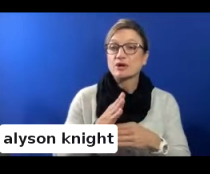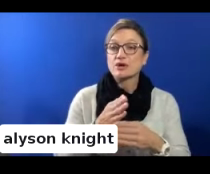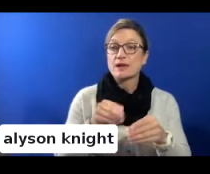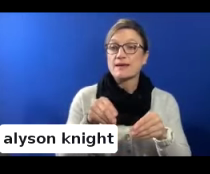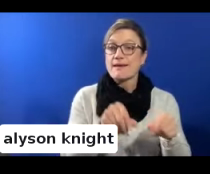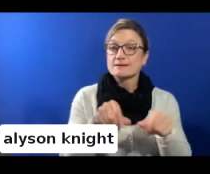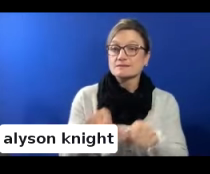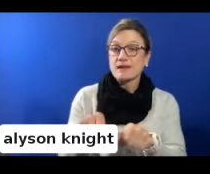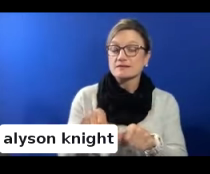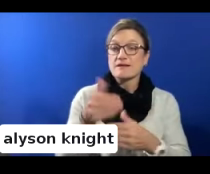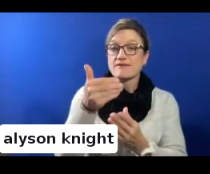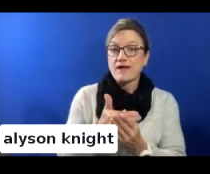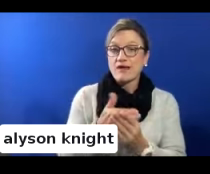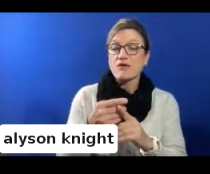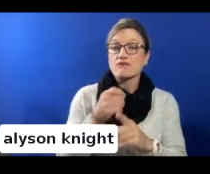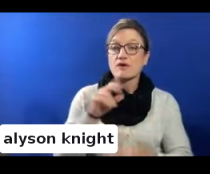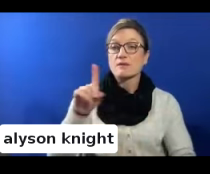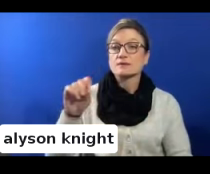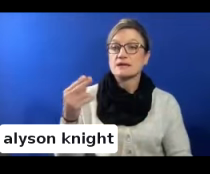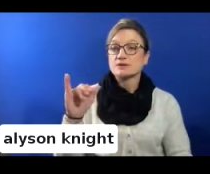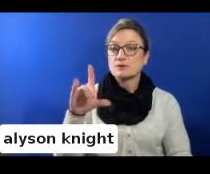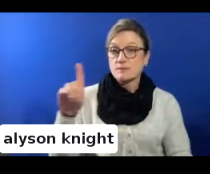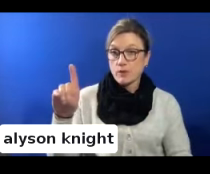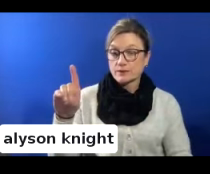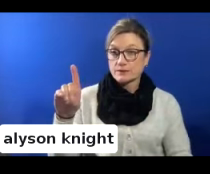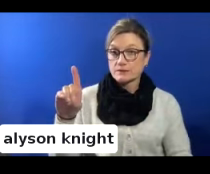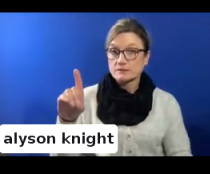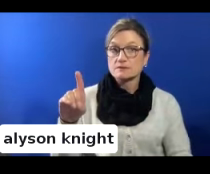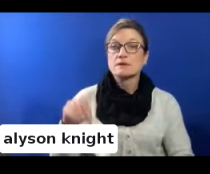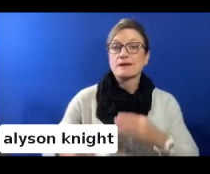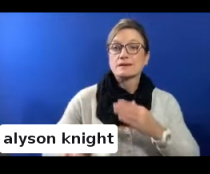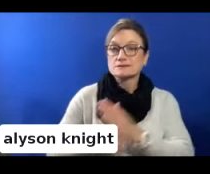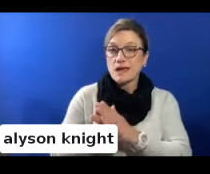your dashboard and update with the expenses and attach the updated file.